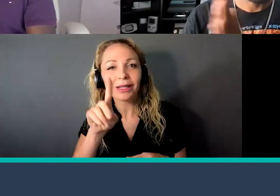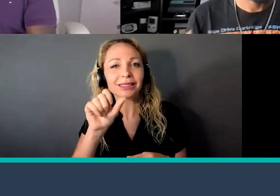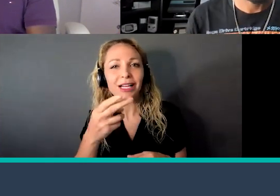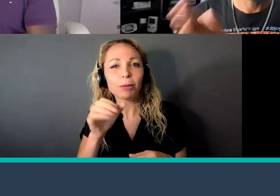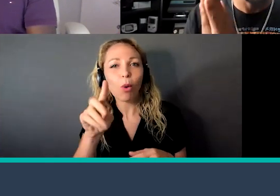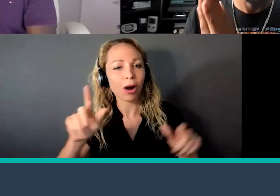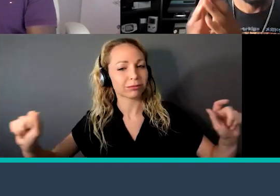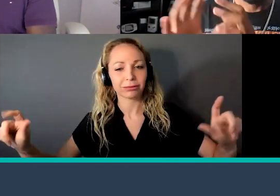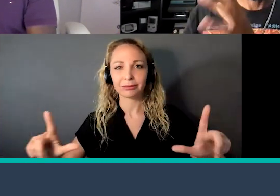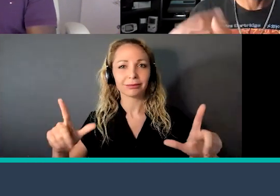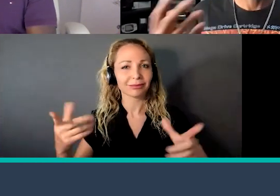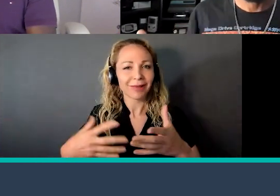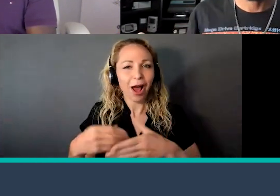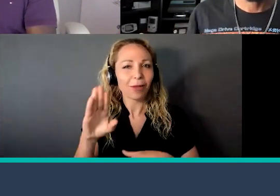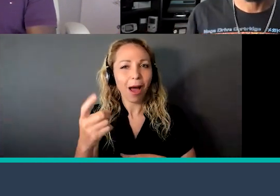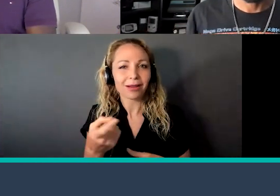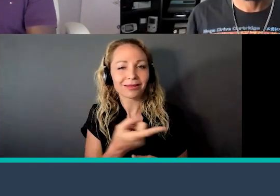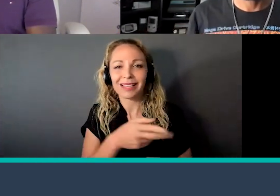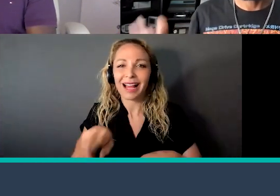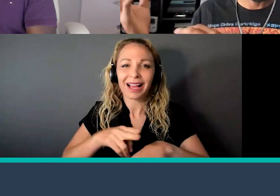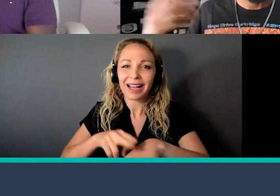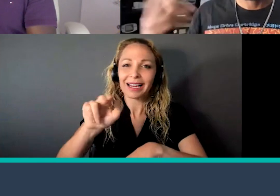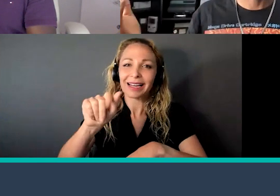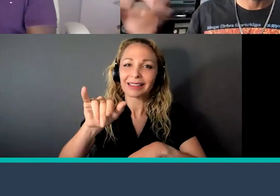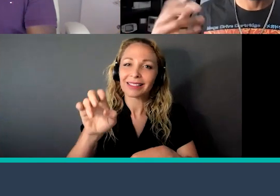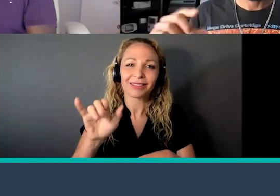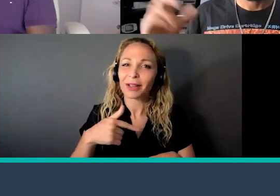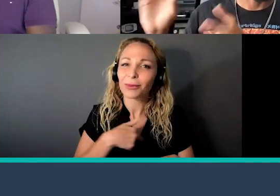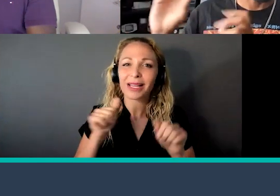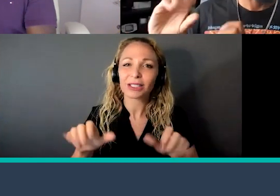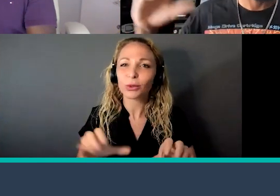IT'S A NATIVE OBJECT AND NOT JUST PULLING IN DATA FROM EXTERNAL SOURCE.